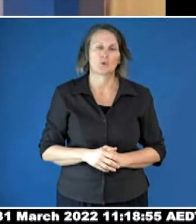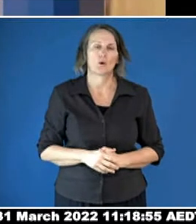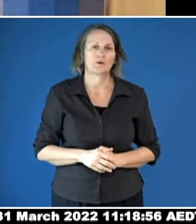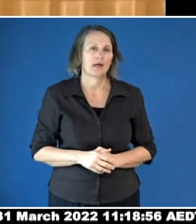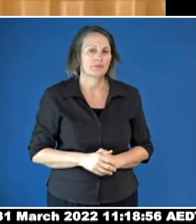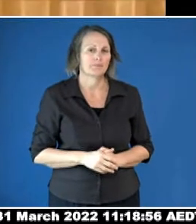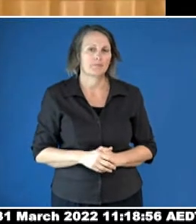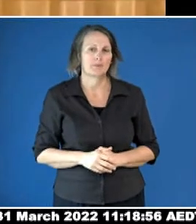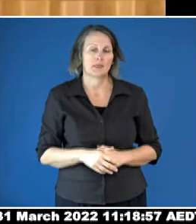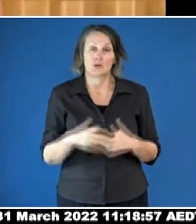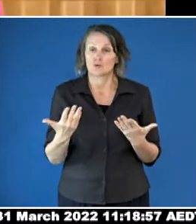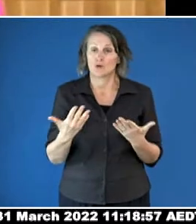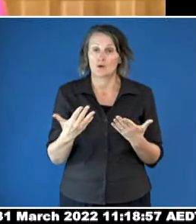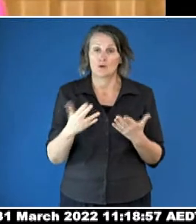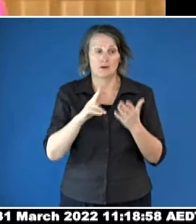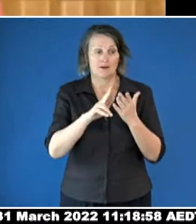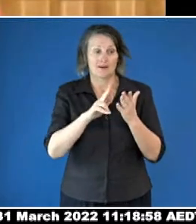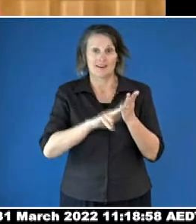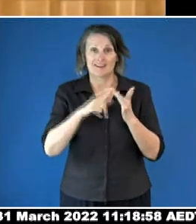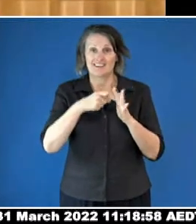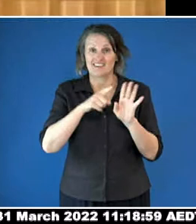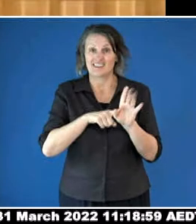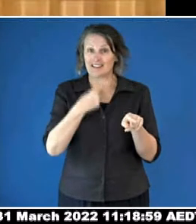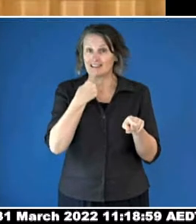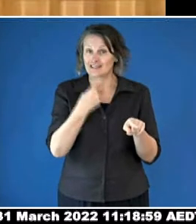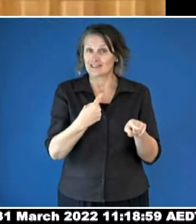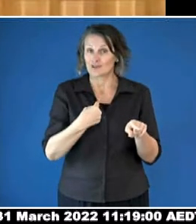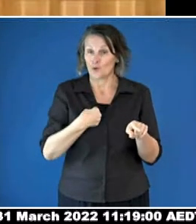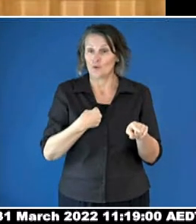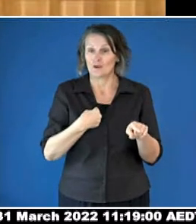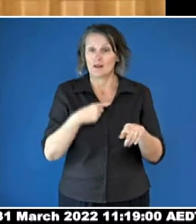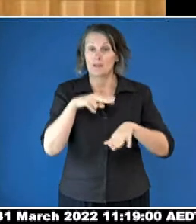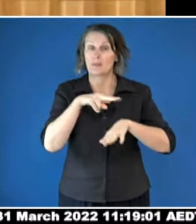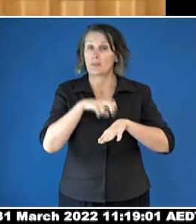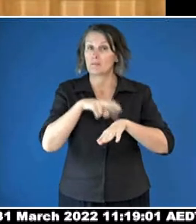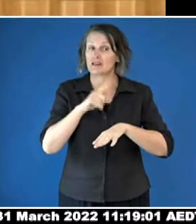And so Niky has just said that the police made the suggestion about getting